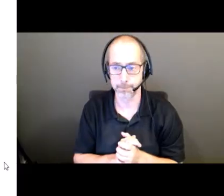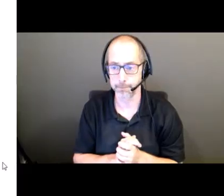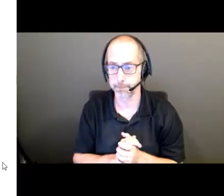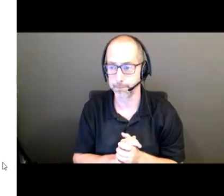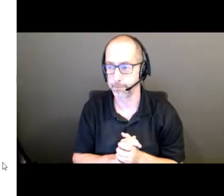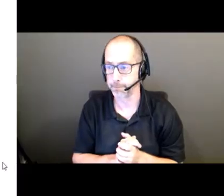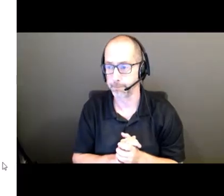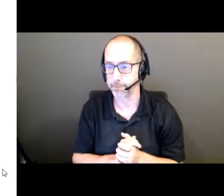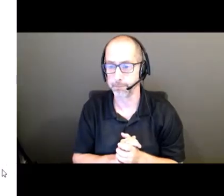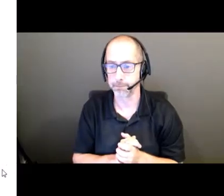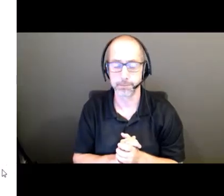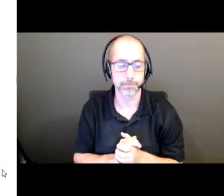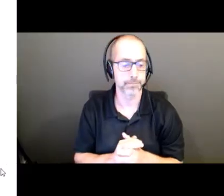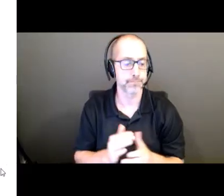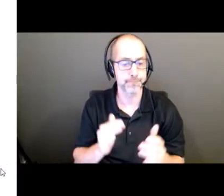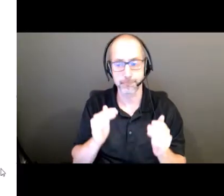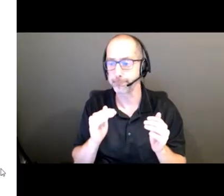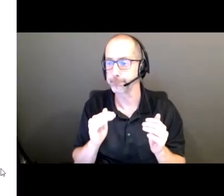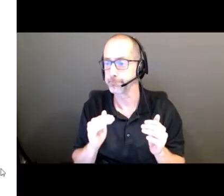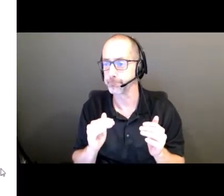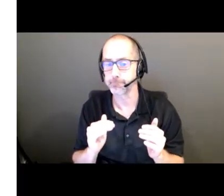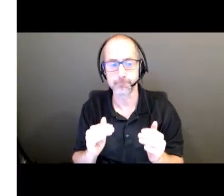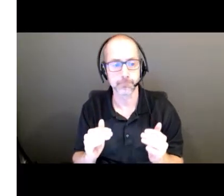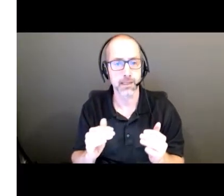When to submit your application.